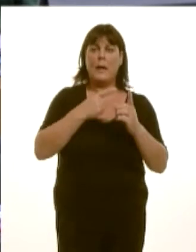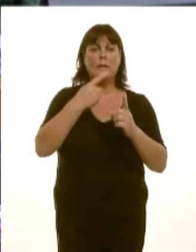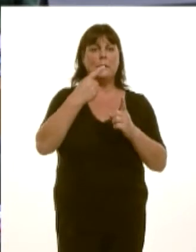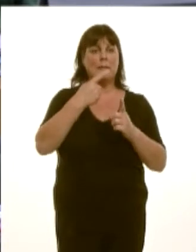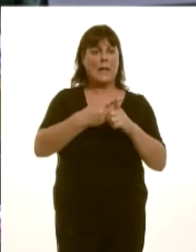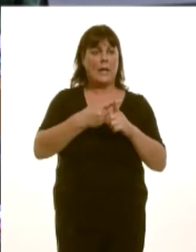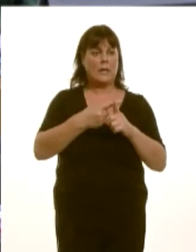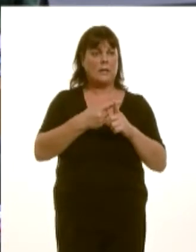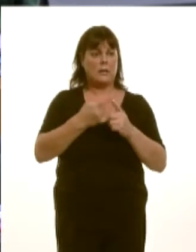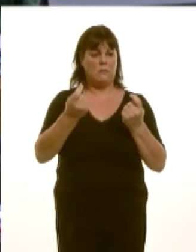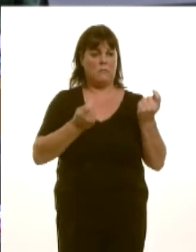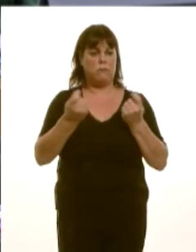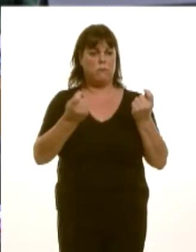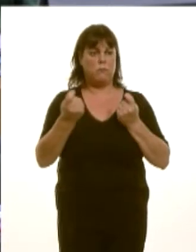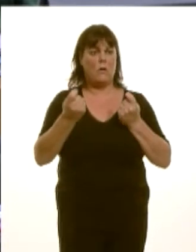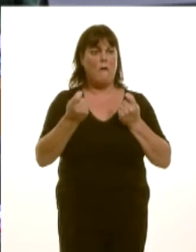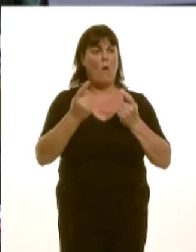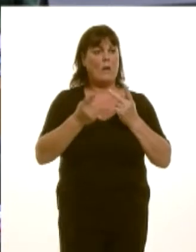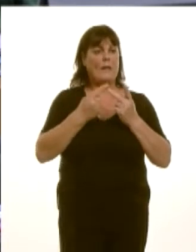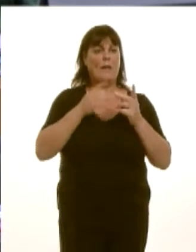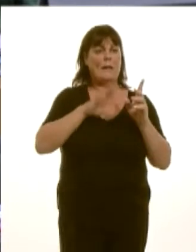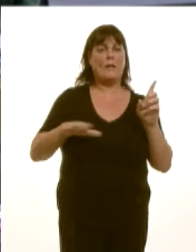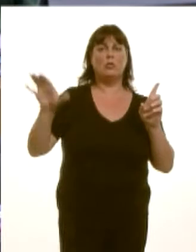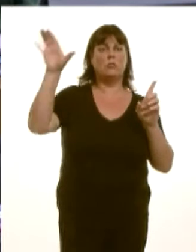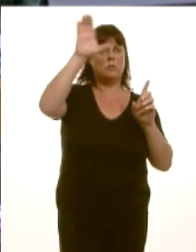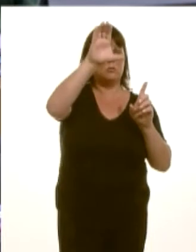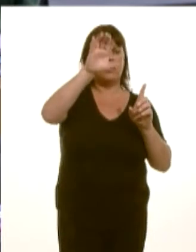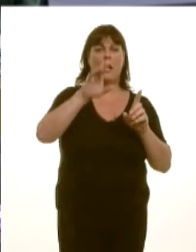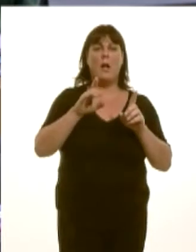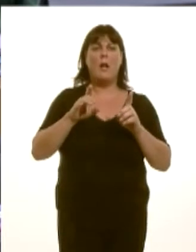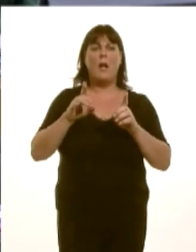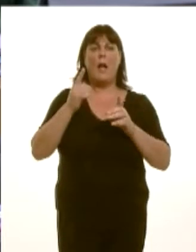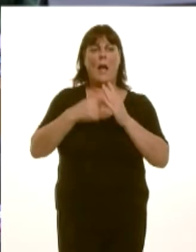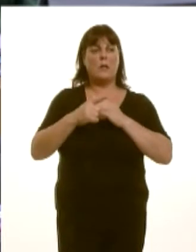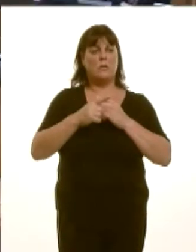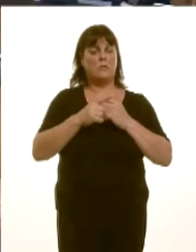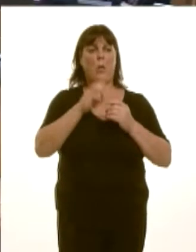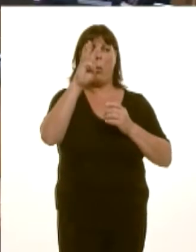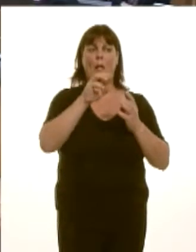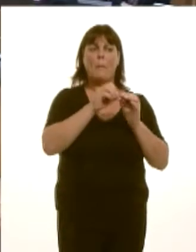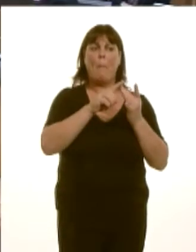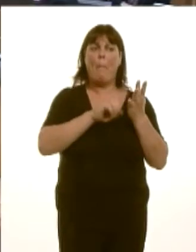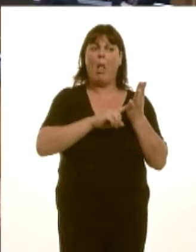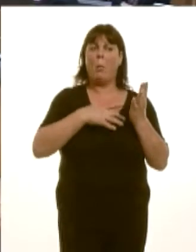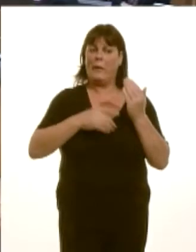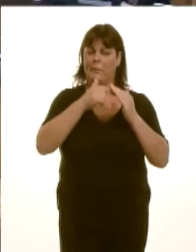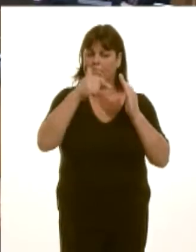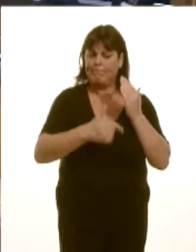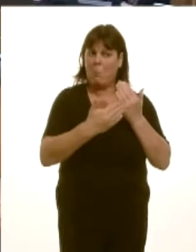of the devolved administrations, as a whole, and to go beyond what the Wales Bill actually says. Leanne Wood: Thank you for your answer there.